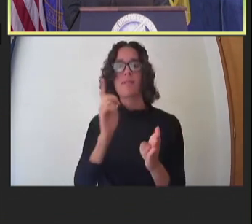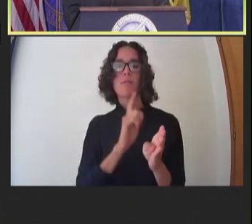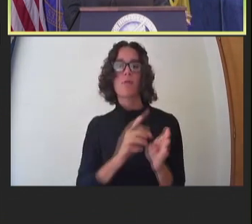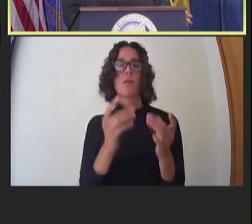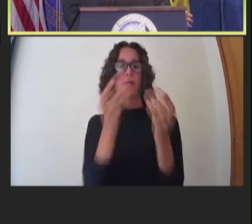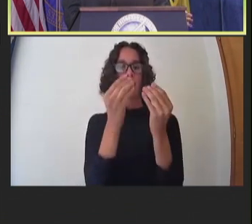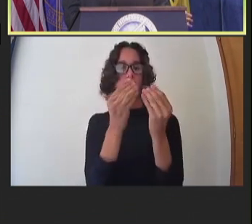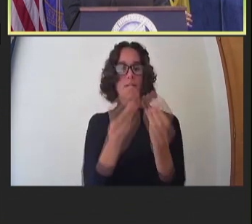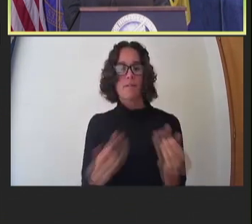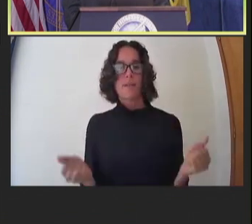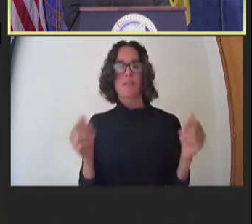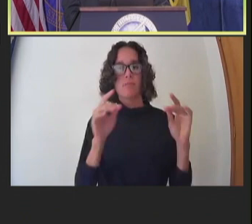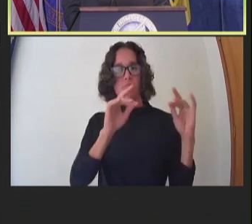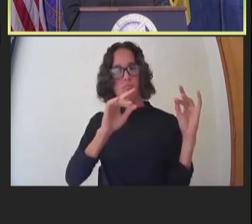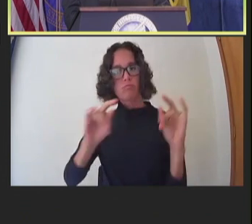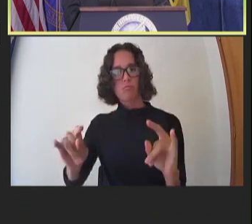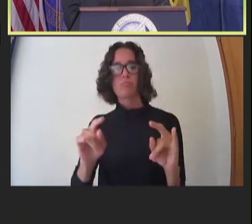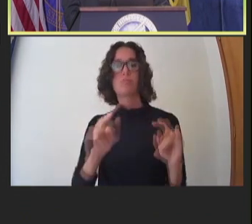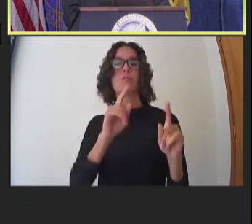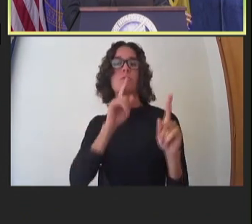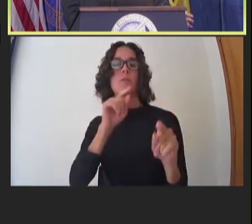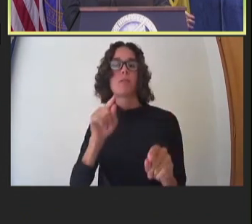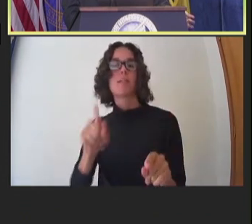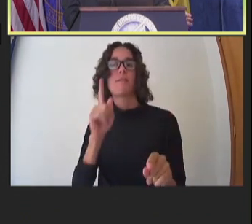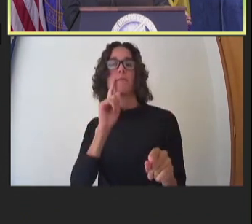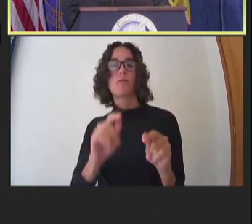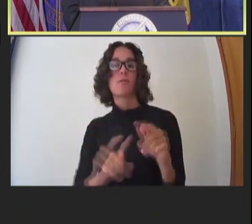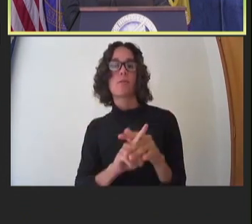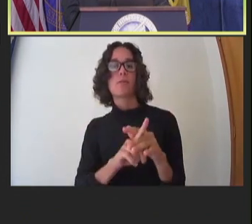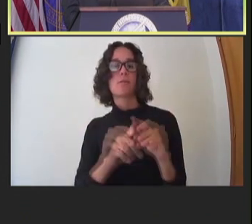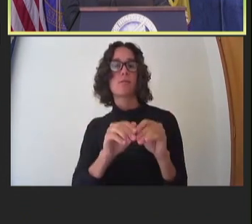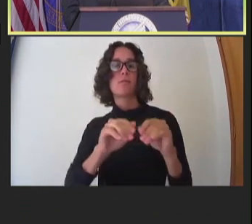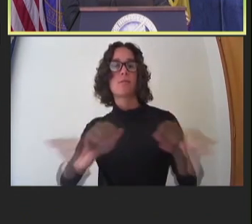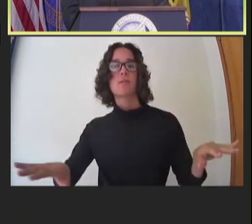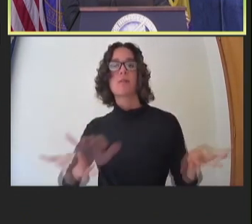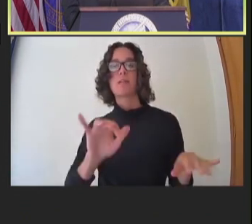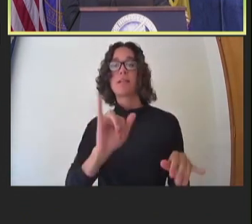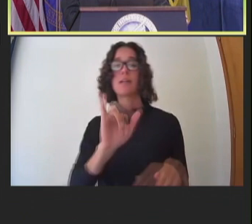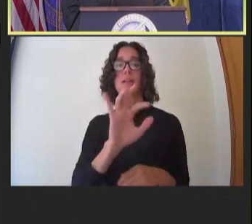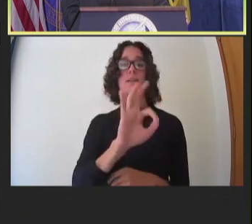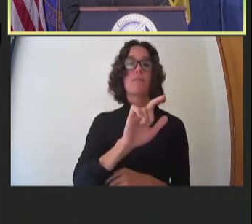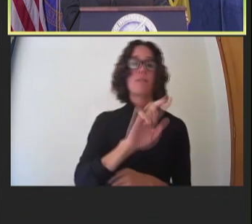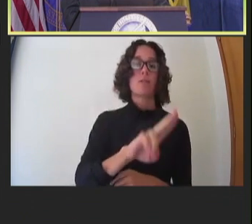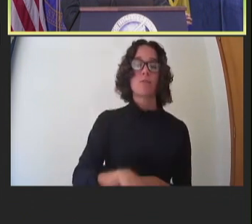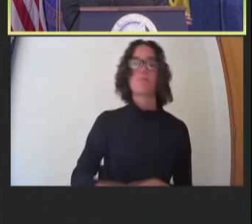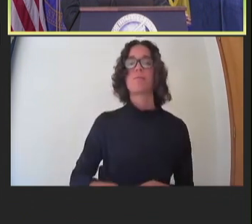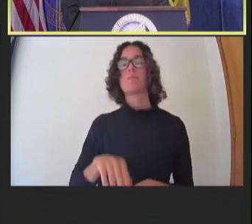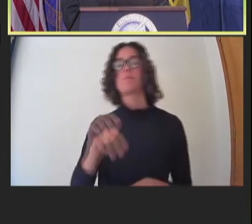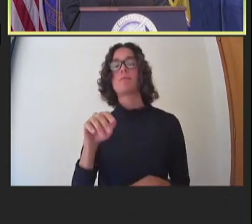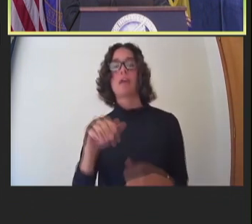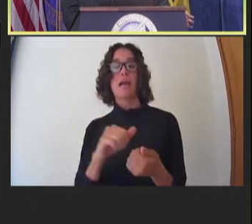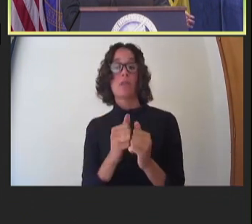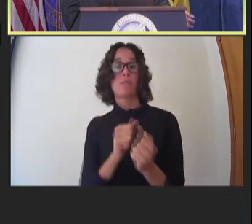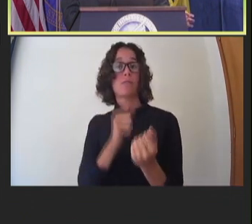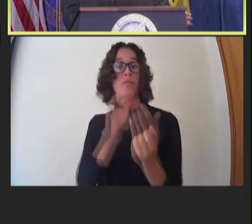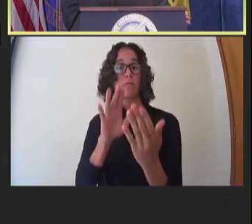such as avian influenza, including maintaining viral seed stock, antigens, adjuvants, ongoing